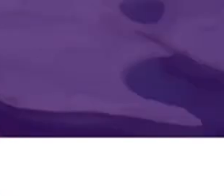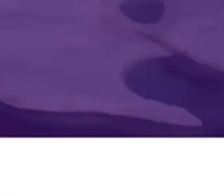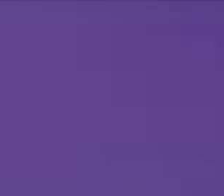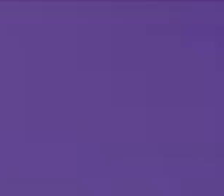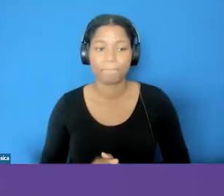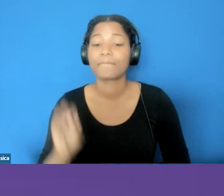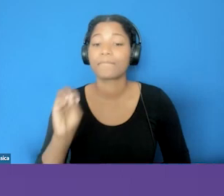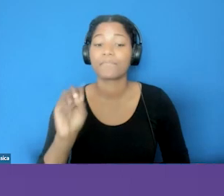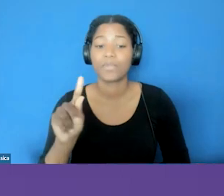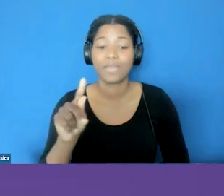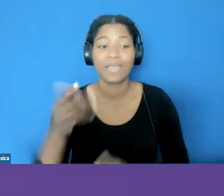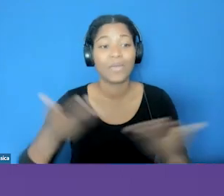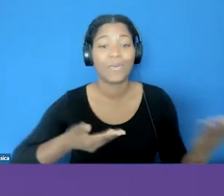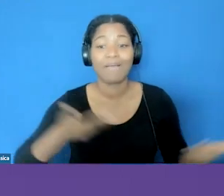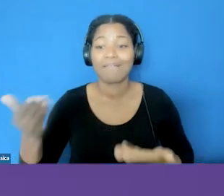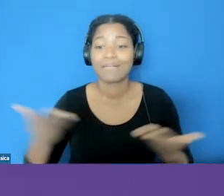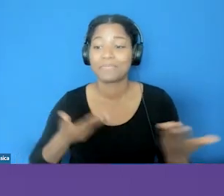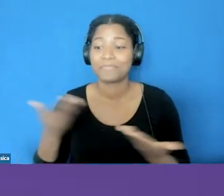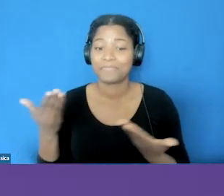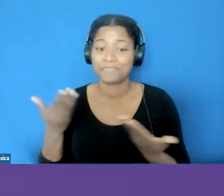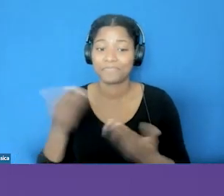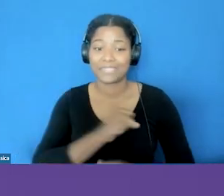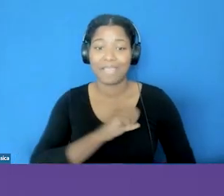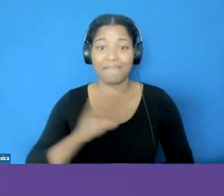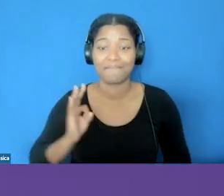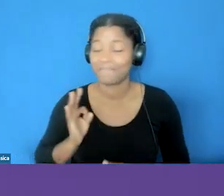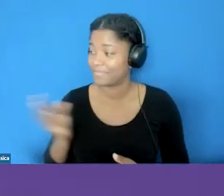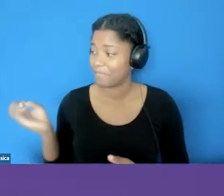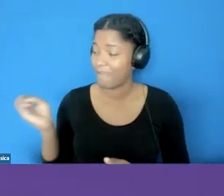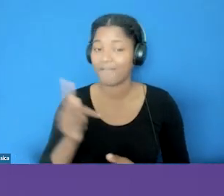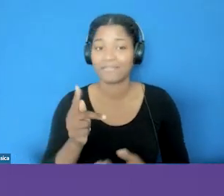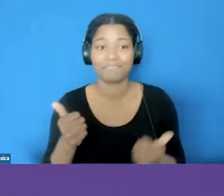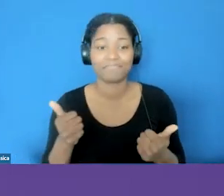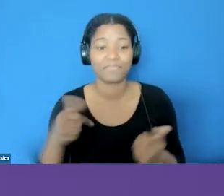Jeremy Leffler: Okay, I'd like to welcome my colleagues back to the Q&A session.